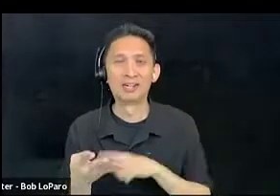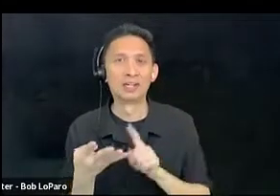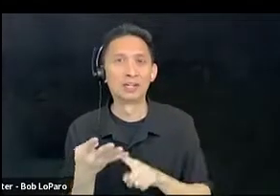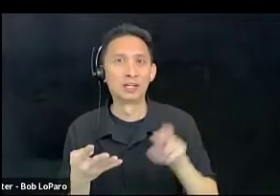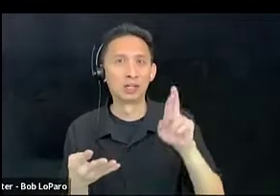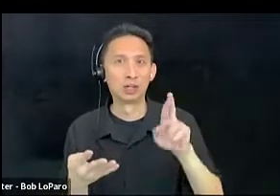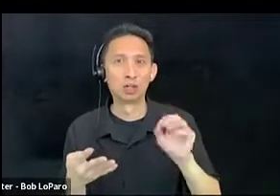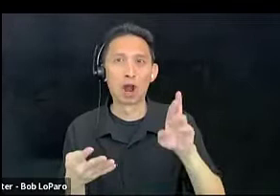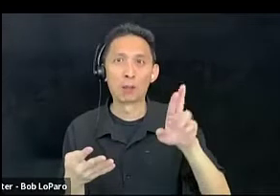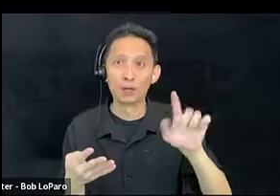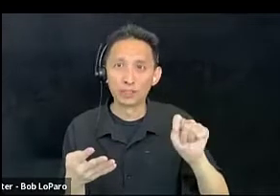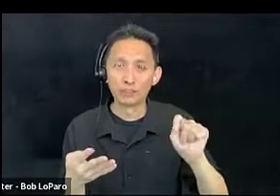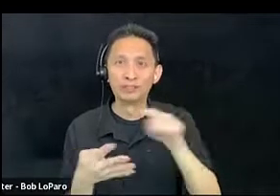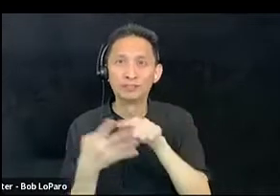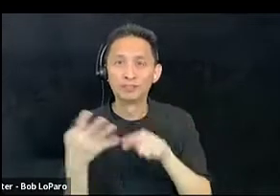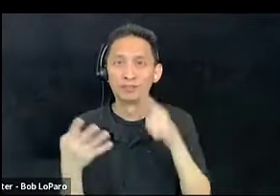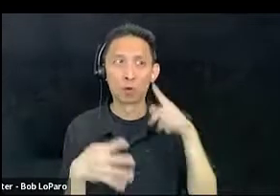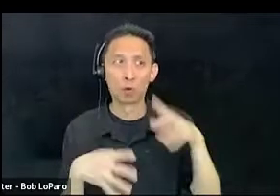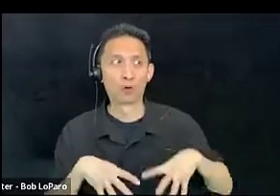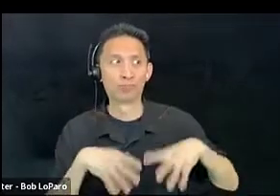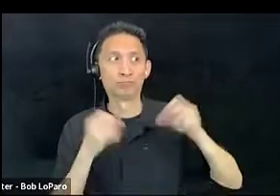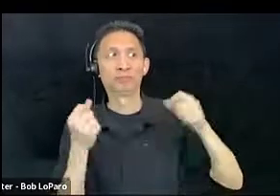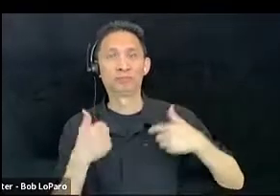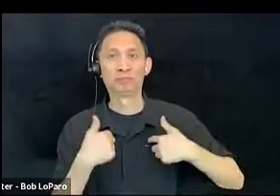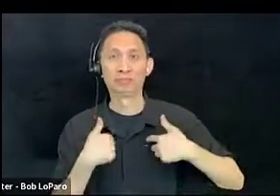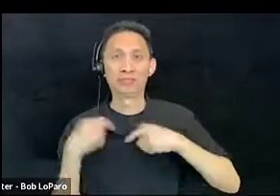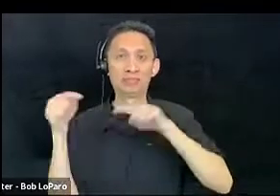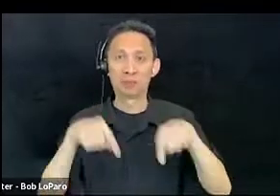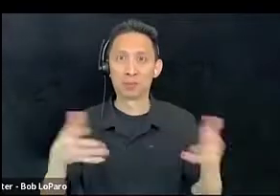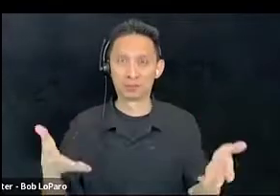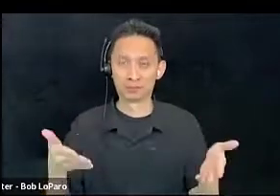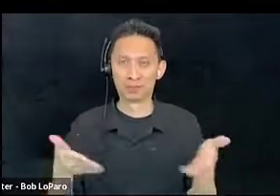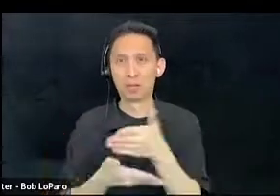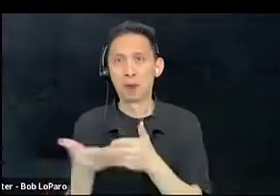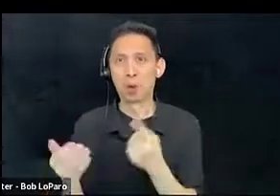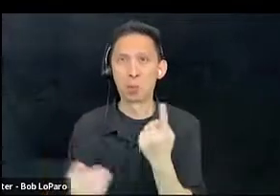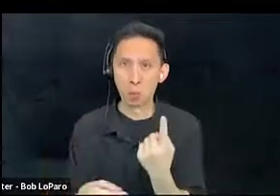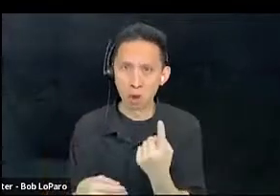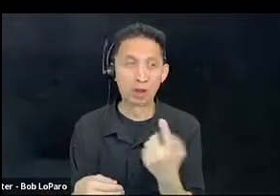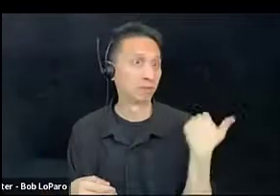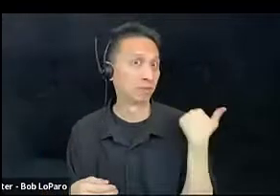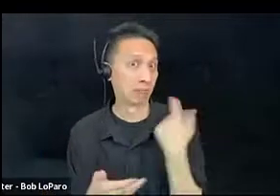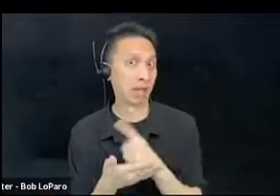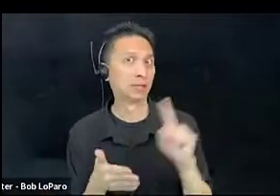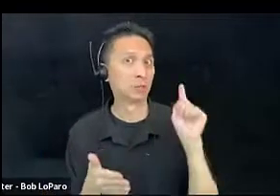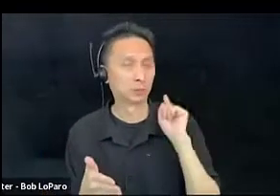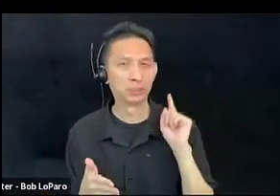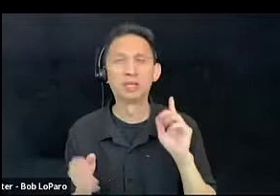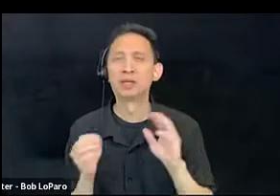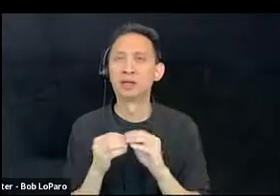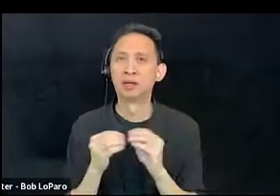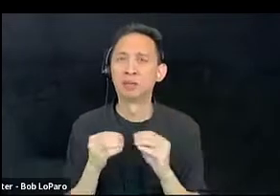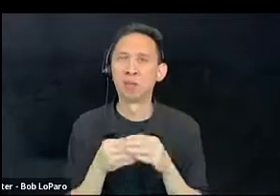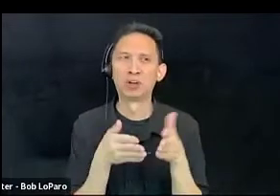hopefully many of you were on for part one. Although part one was more of like an overview of CVI characteristics and phases,